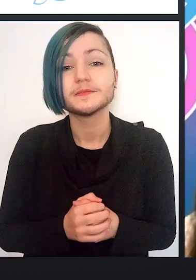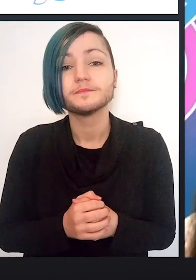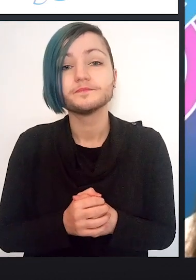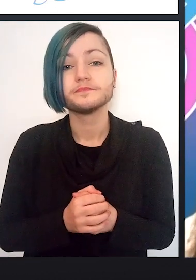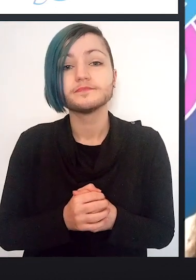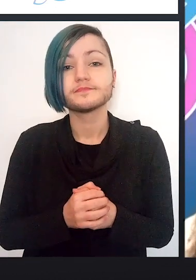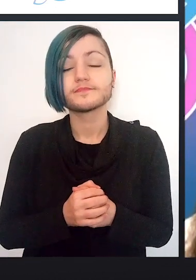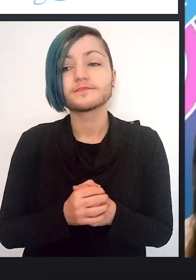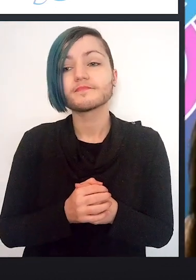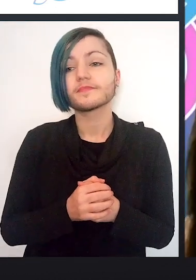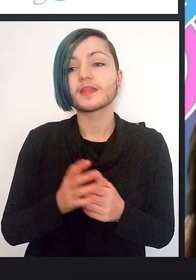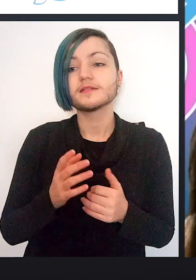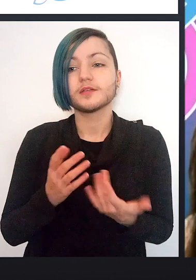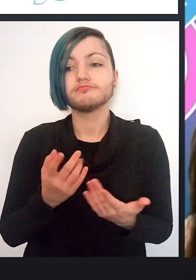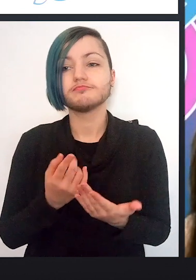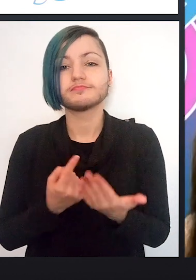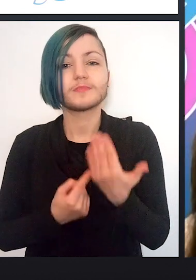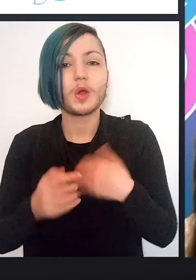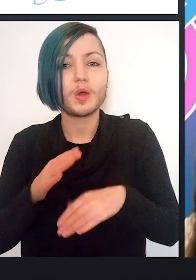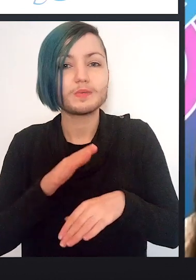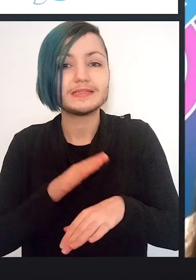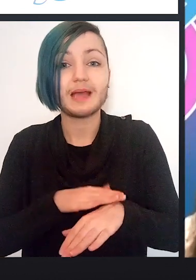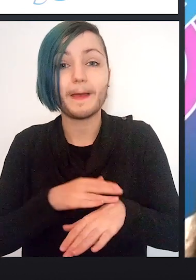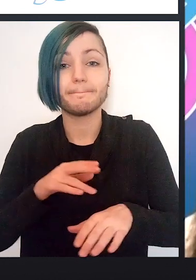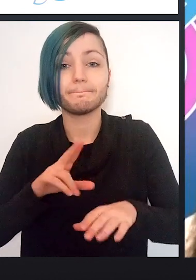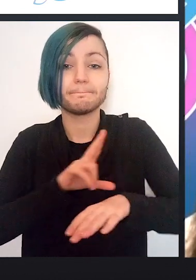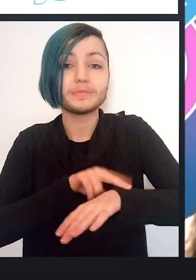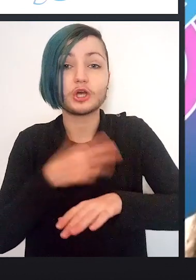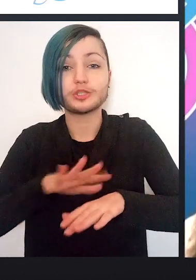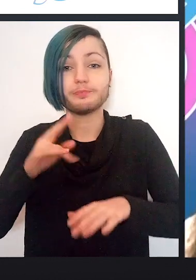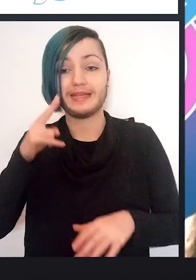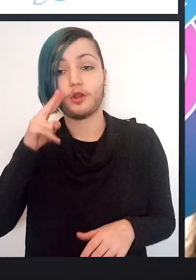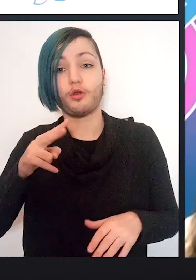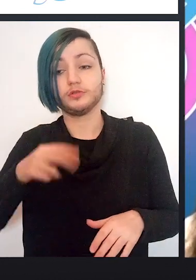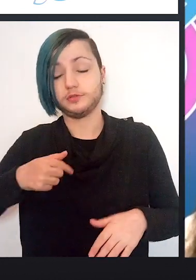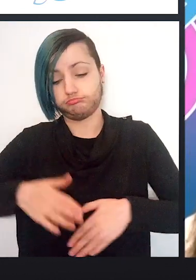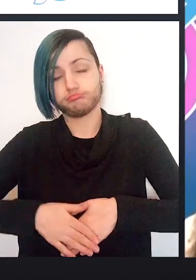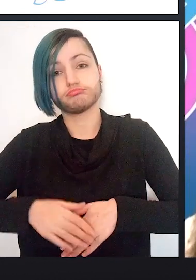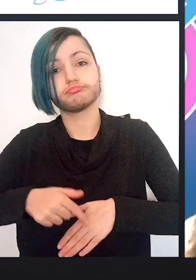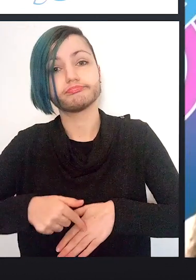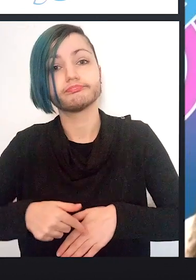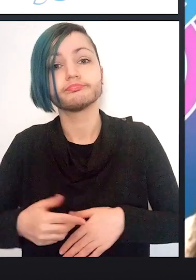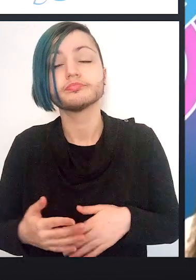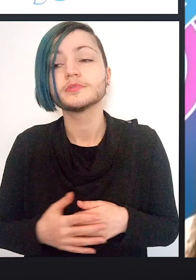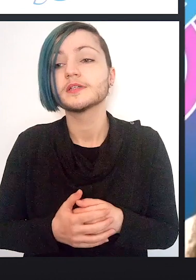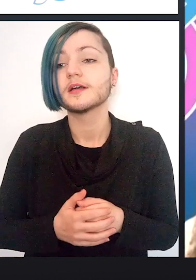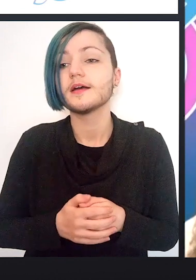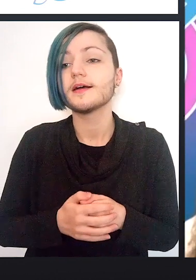The only time I've had a doctor look at that part of my anatomy